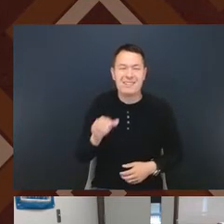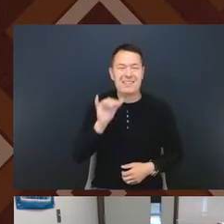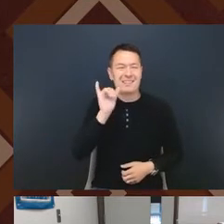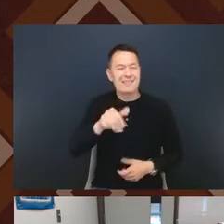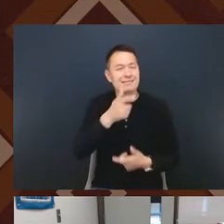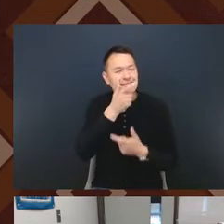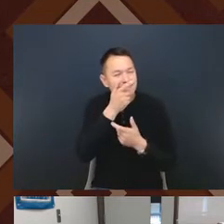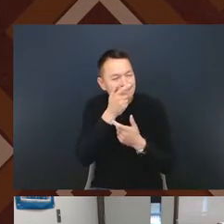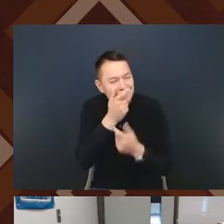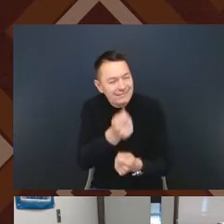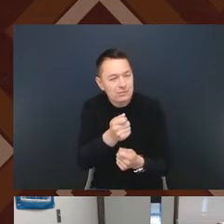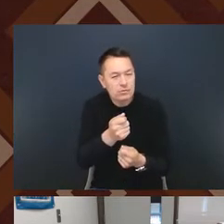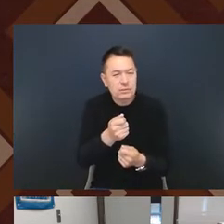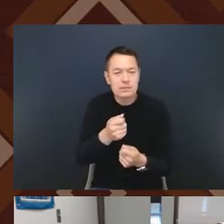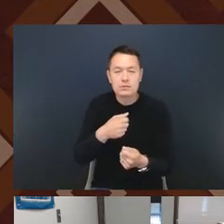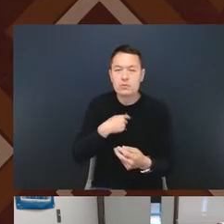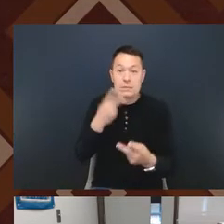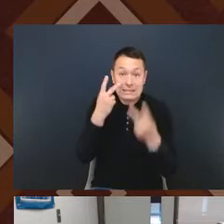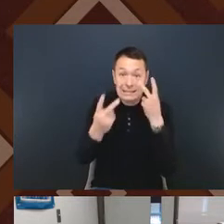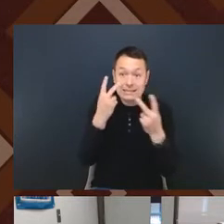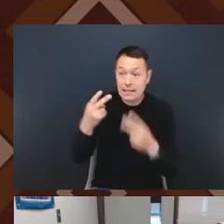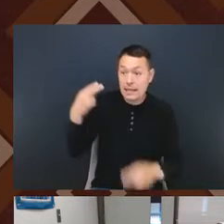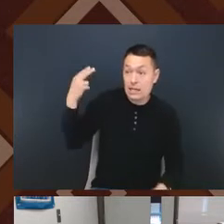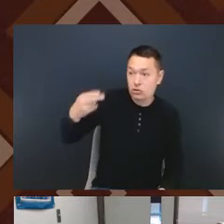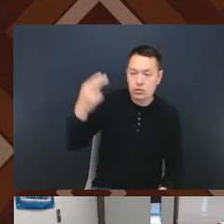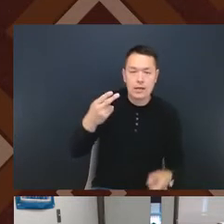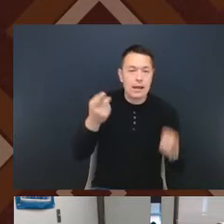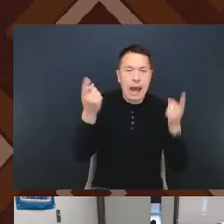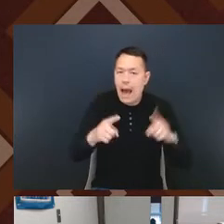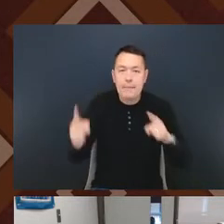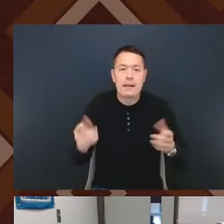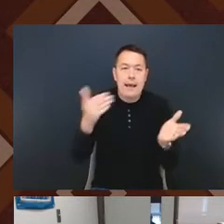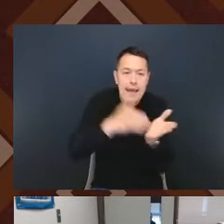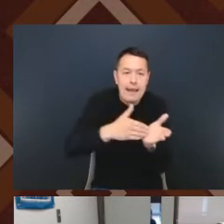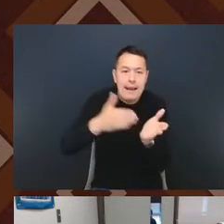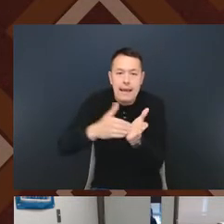When you see this throughout history. Right? Because we've all heard that right.